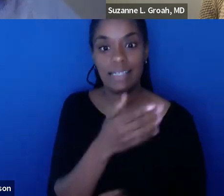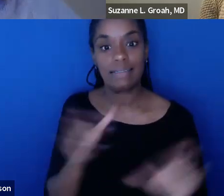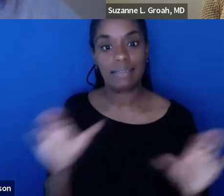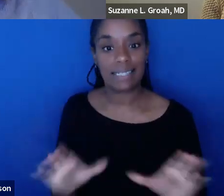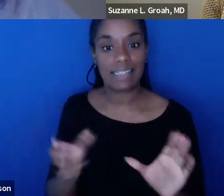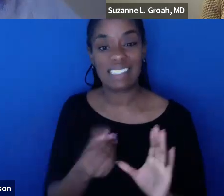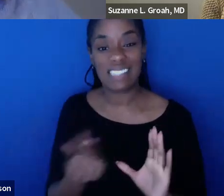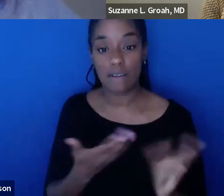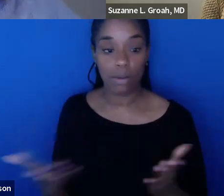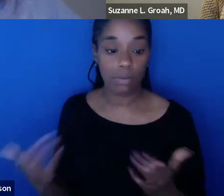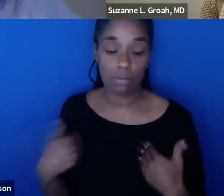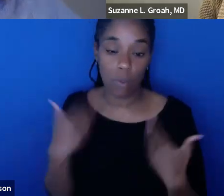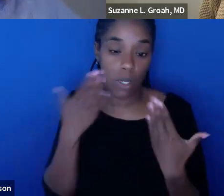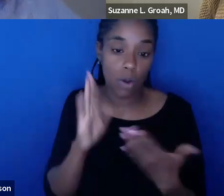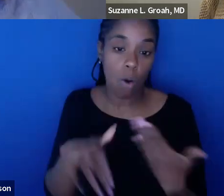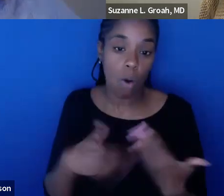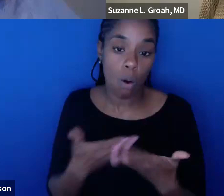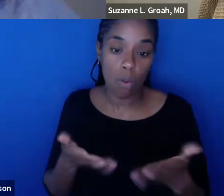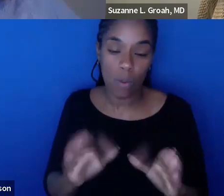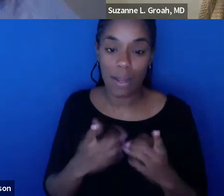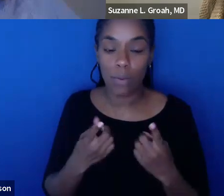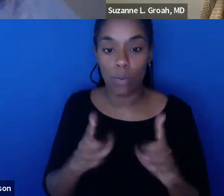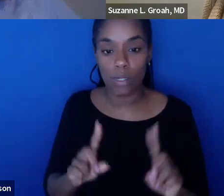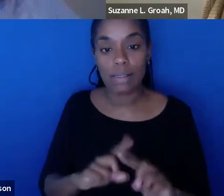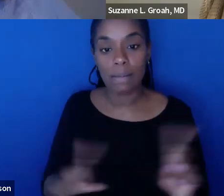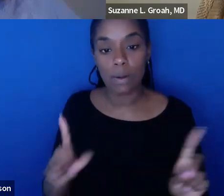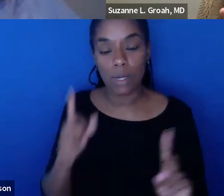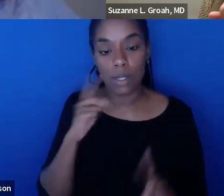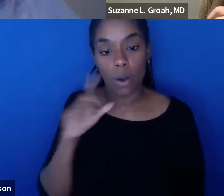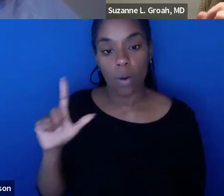We don't know all its mechanisms, but we do know that the Lactobacillus actually